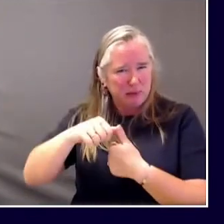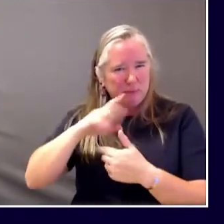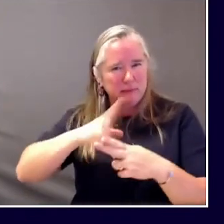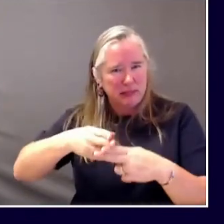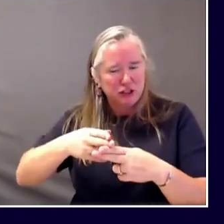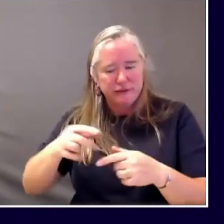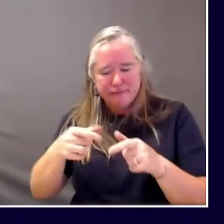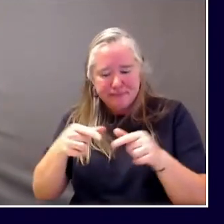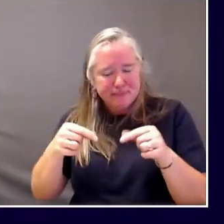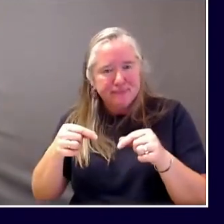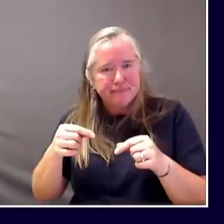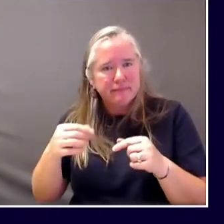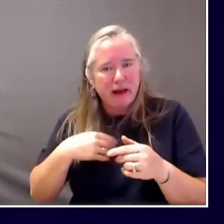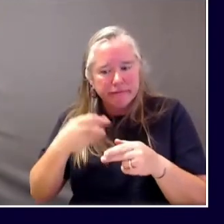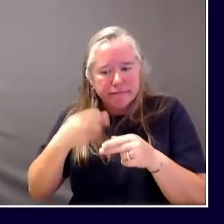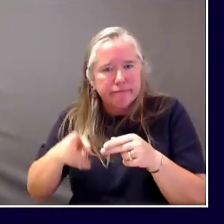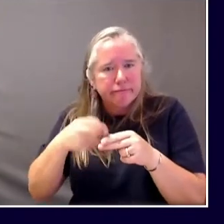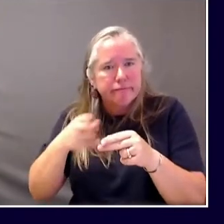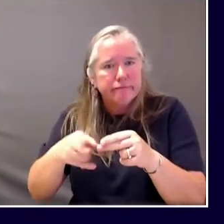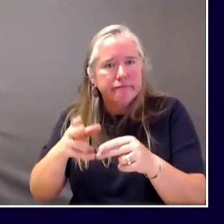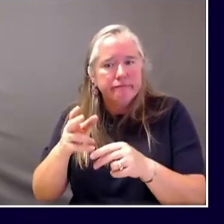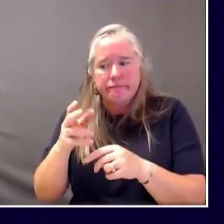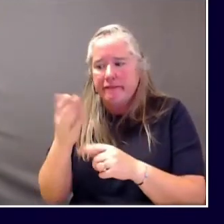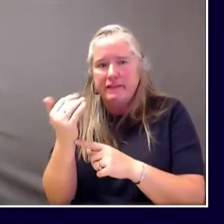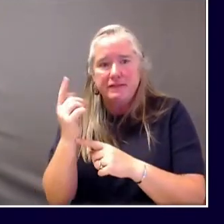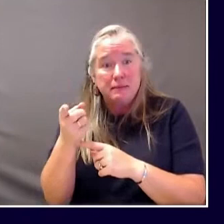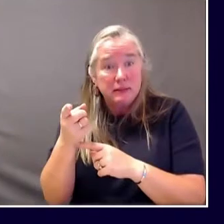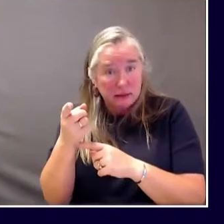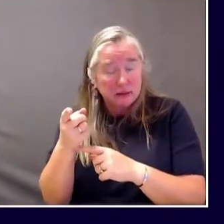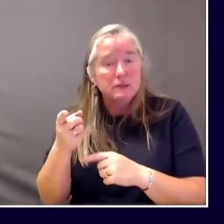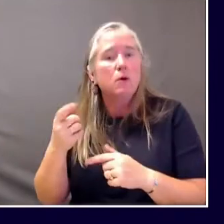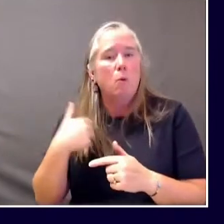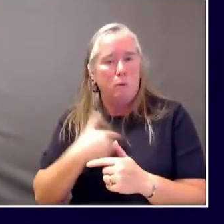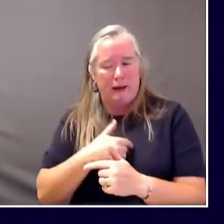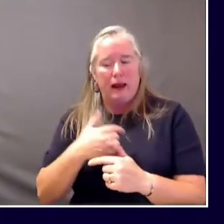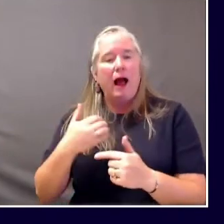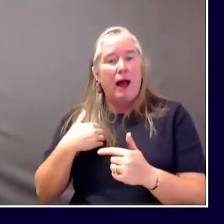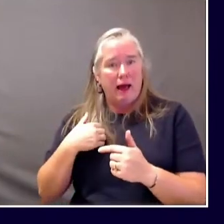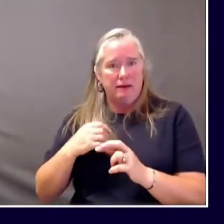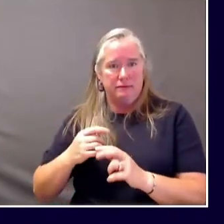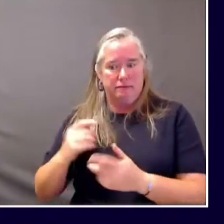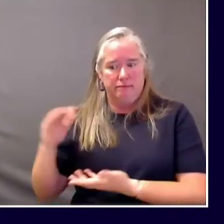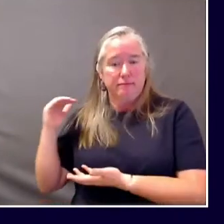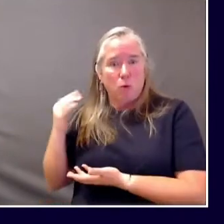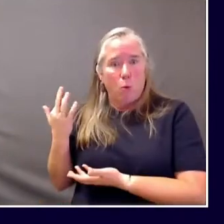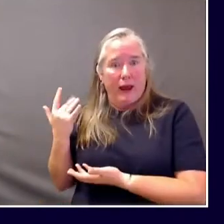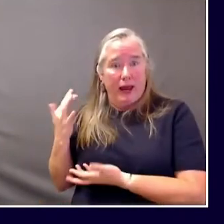expect them to have to have all